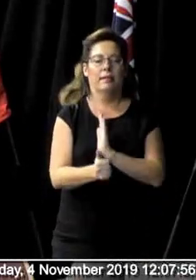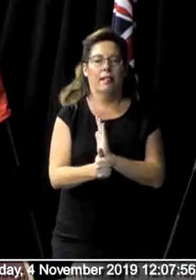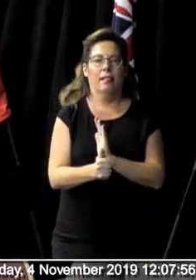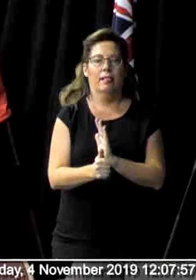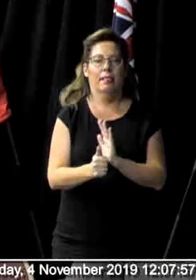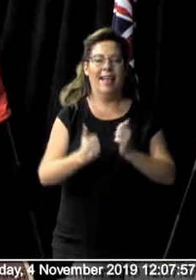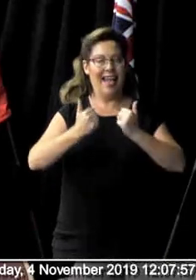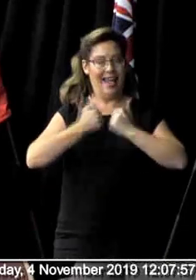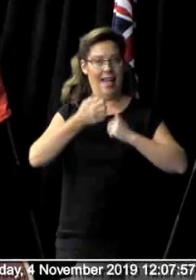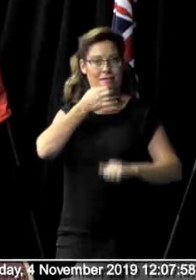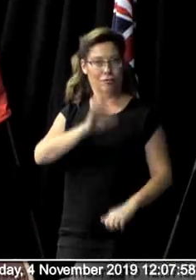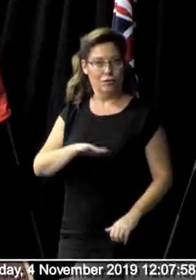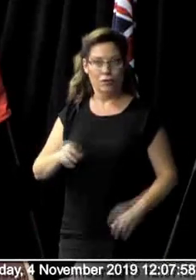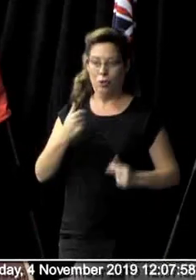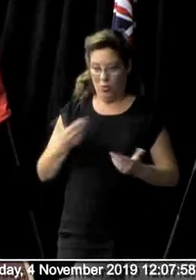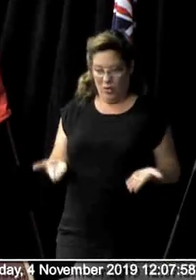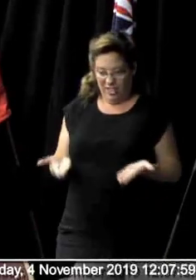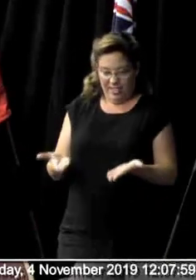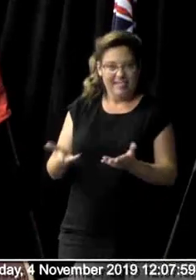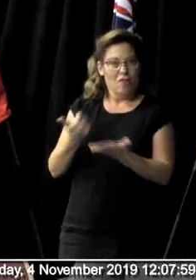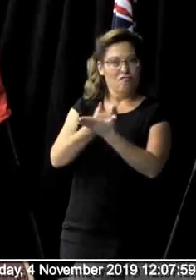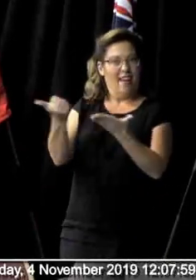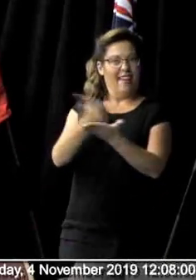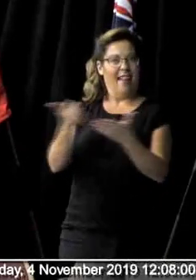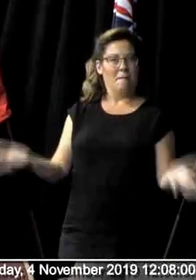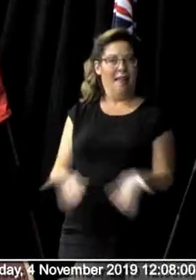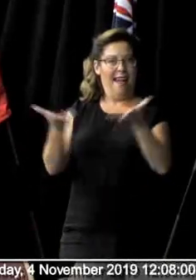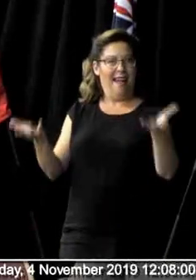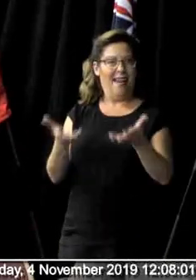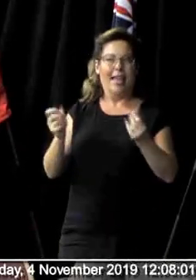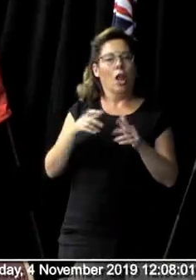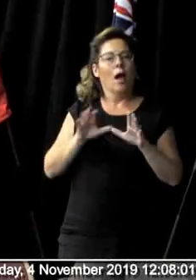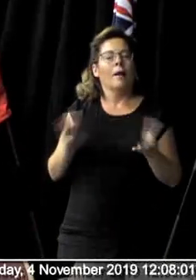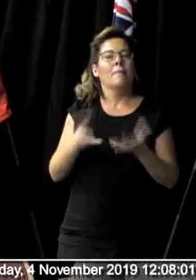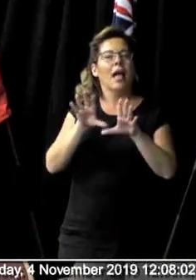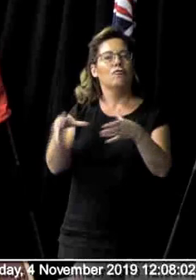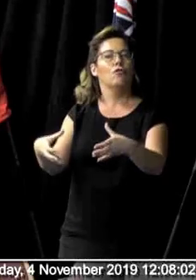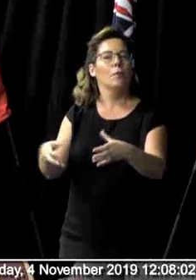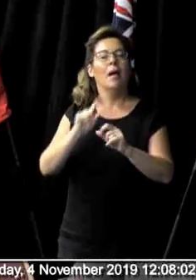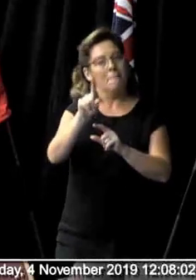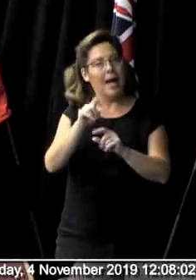were given opportunities like a regular play group setting but accommodated their – their disabilities in that.